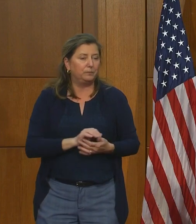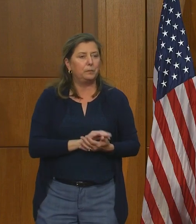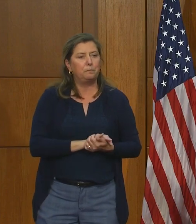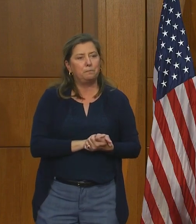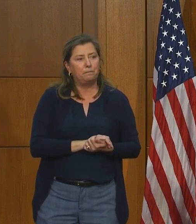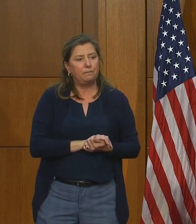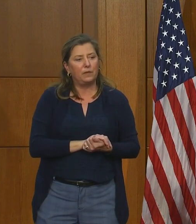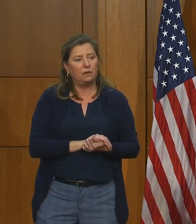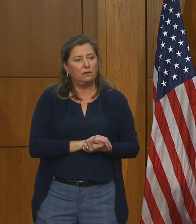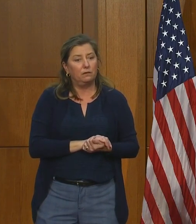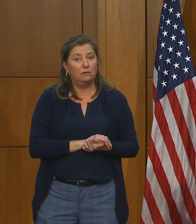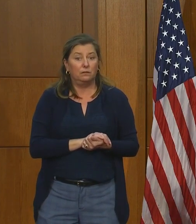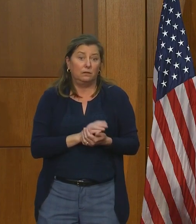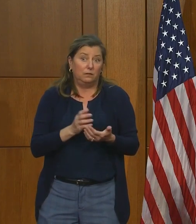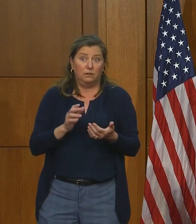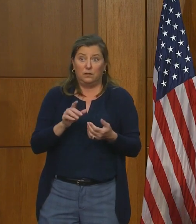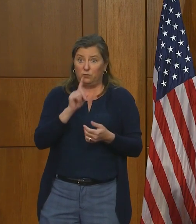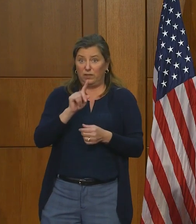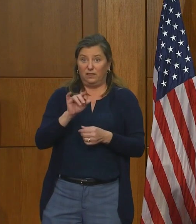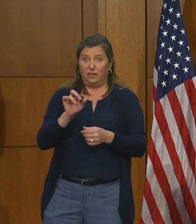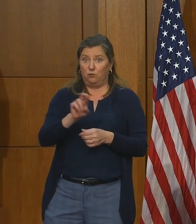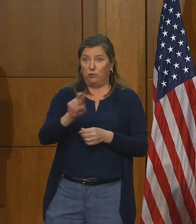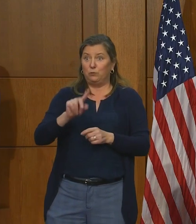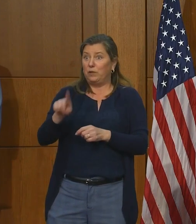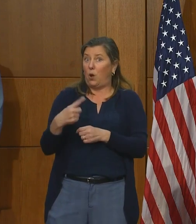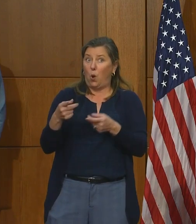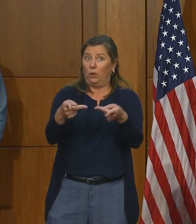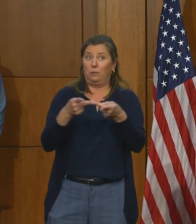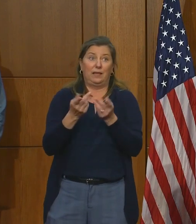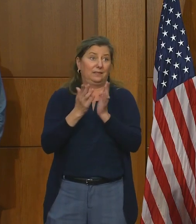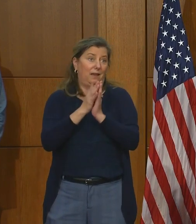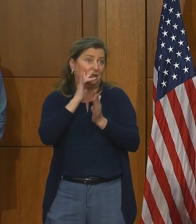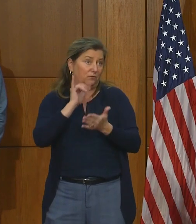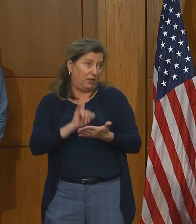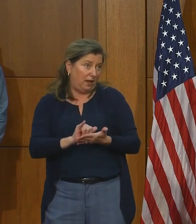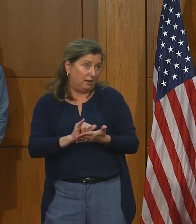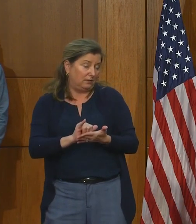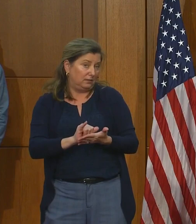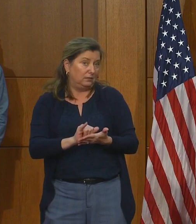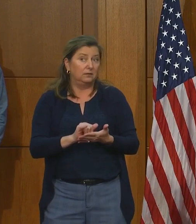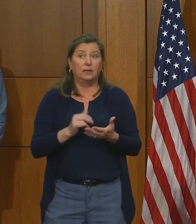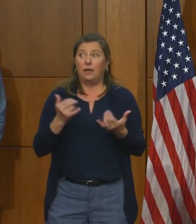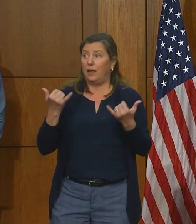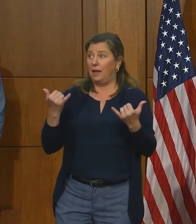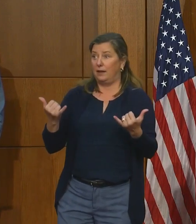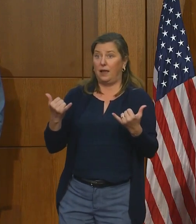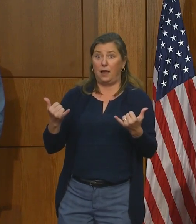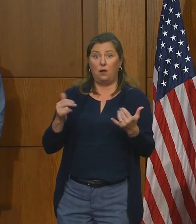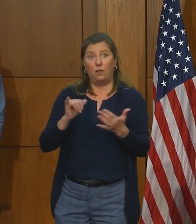LOCALITY. AS ACCURATELY AS WE POSSIBLY COULD- AND THEY WERE